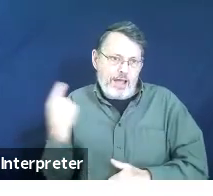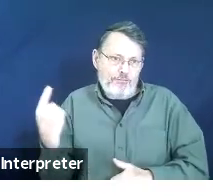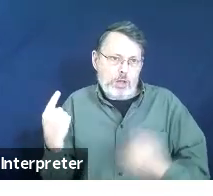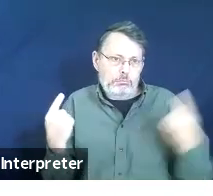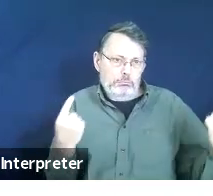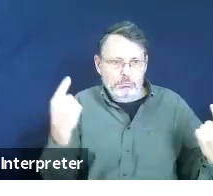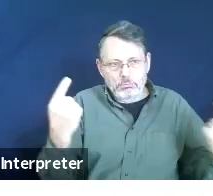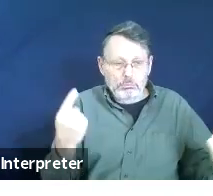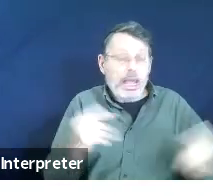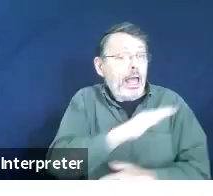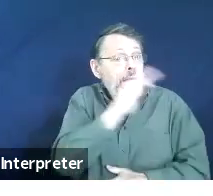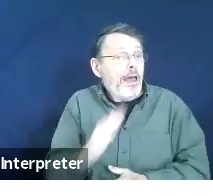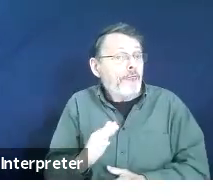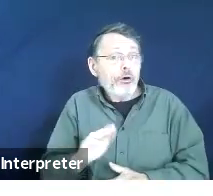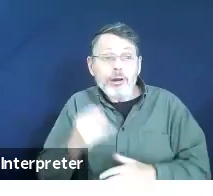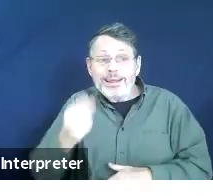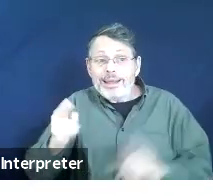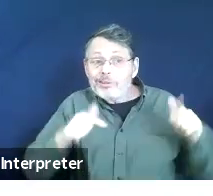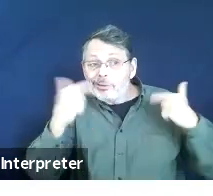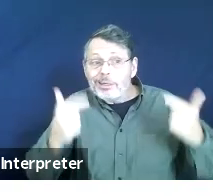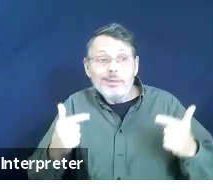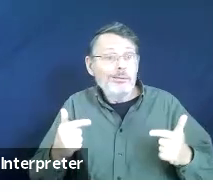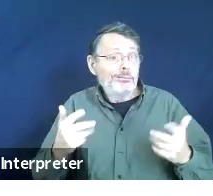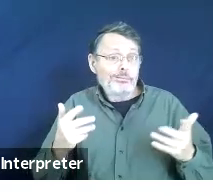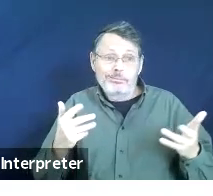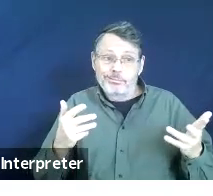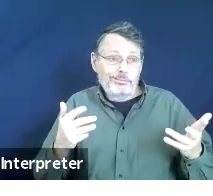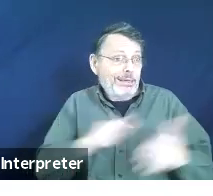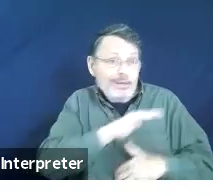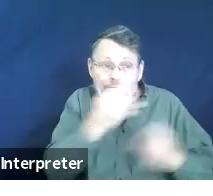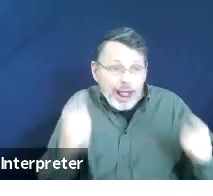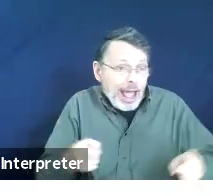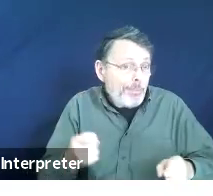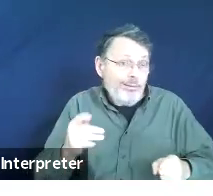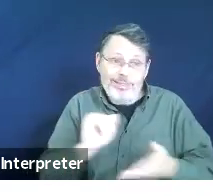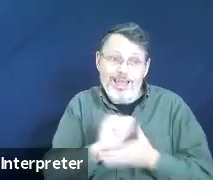in history have we been activated where all of our states and territories, every single one,